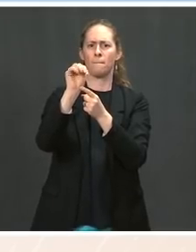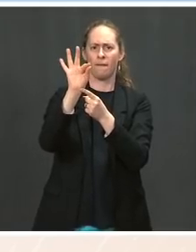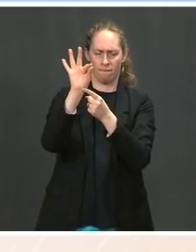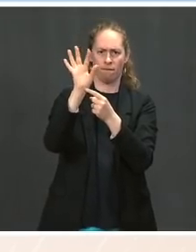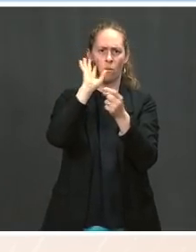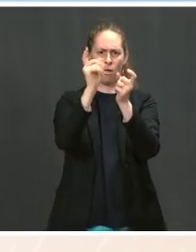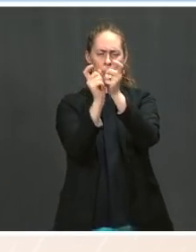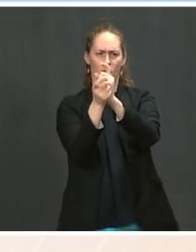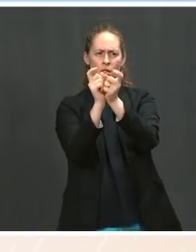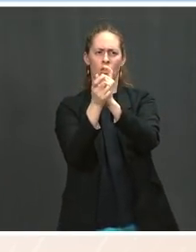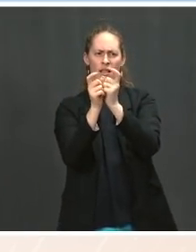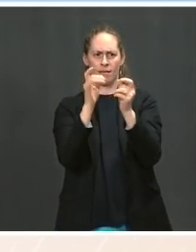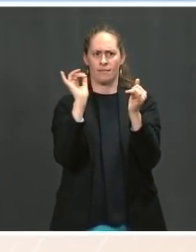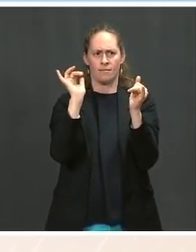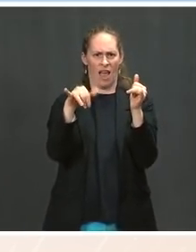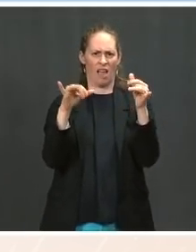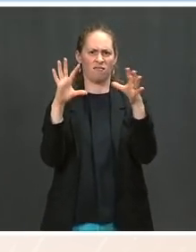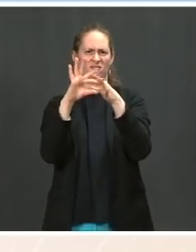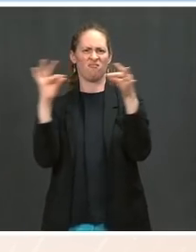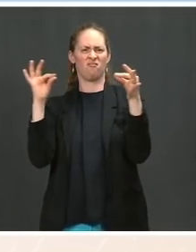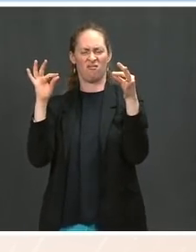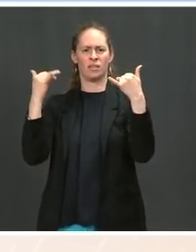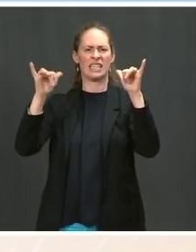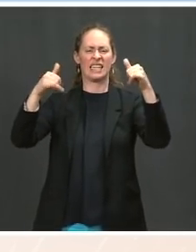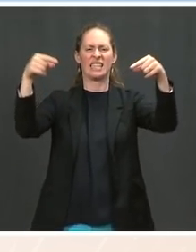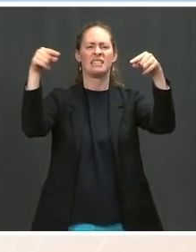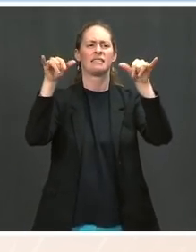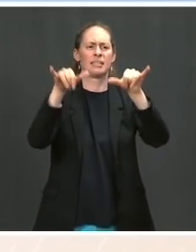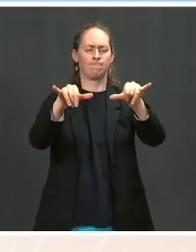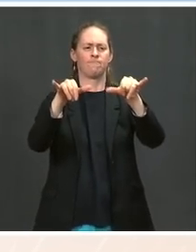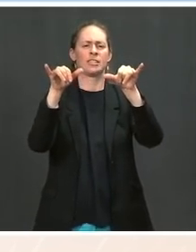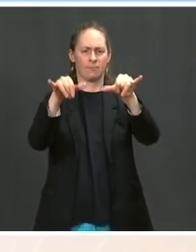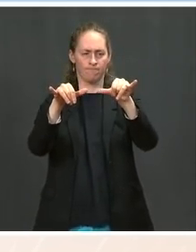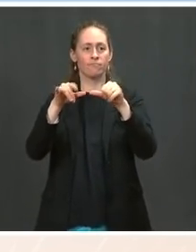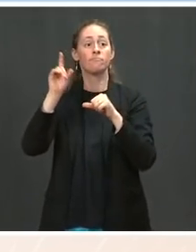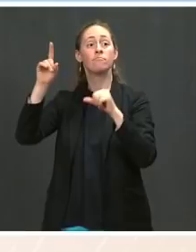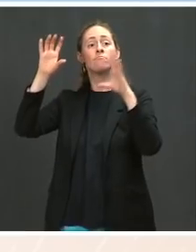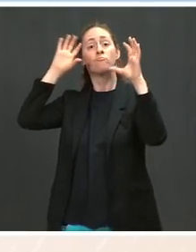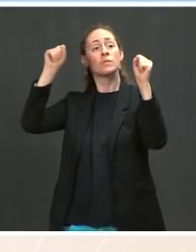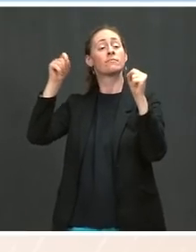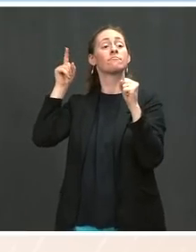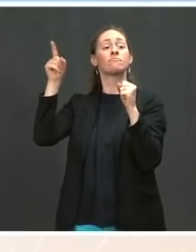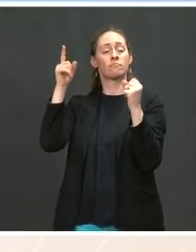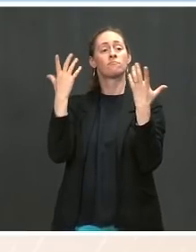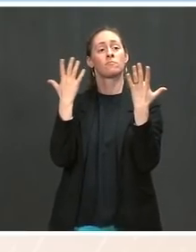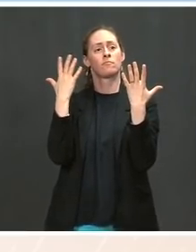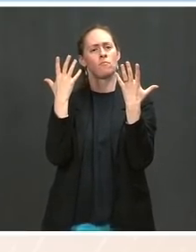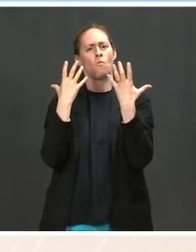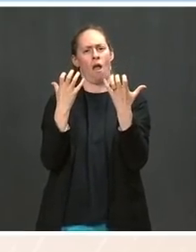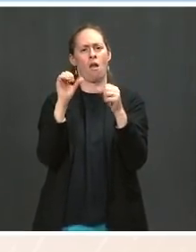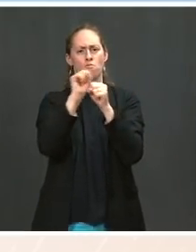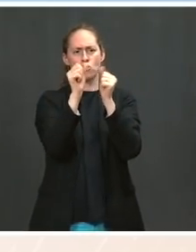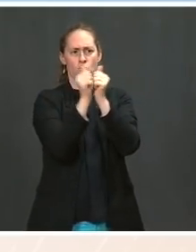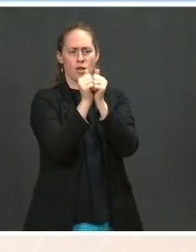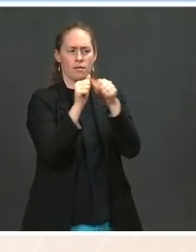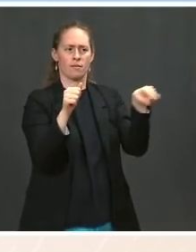That remains the case. That remains his point of view. And we look forward to working with leaders in Congress to do exactly that. The Press: But he's not, like, tying the troop withdrawal